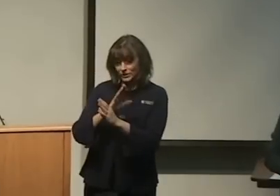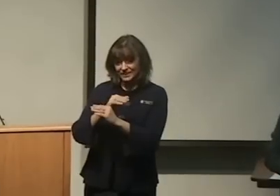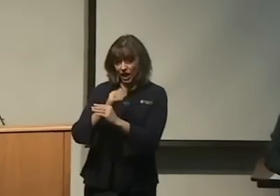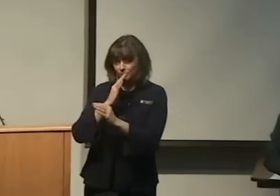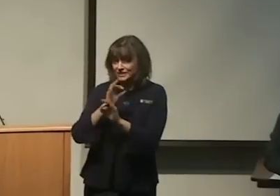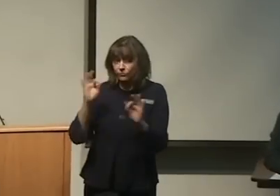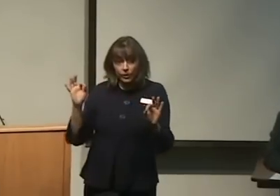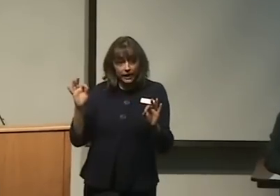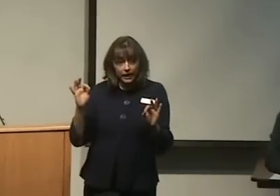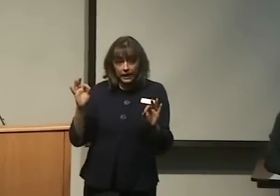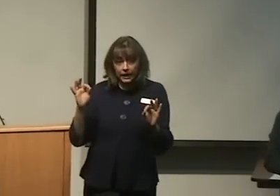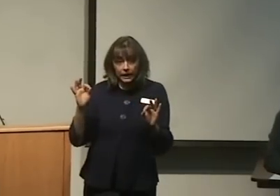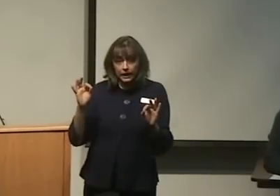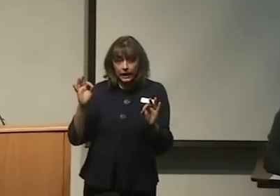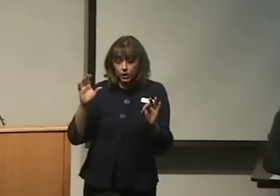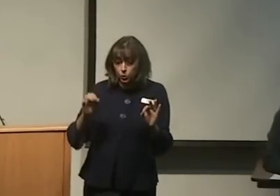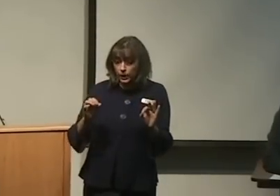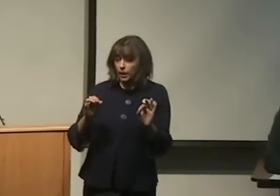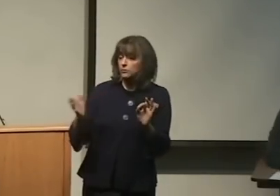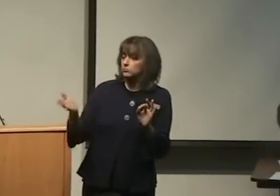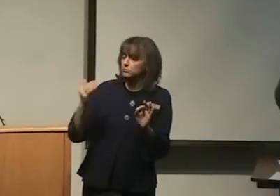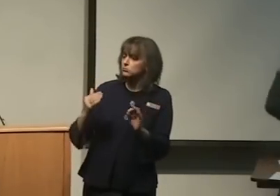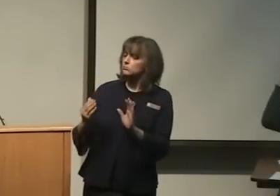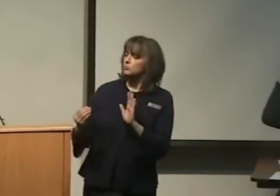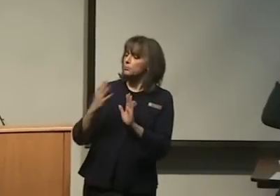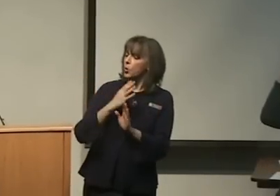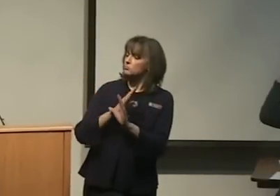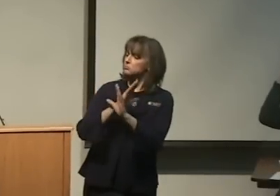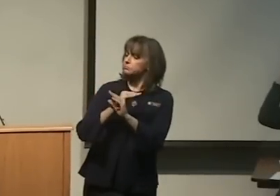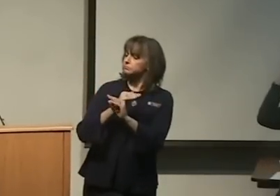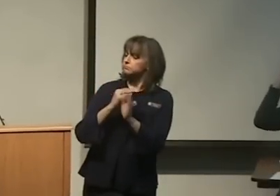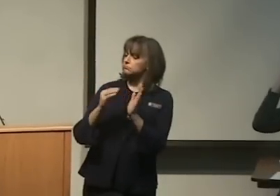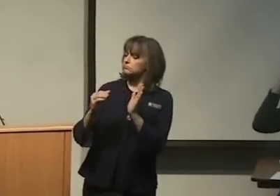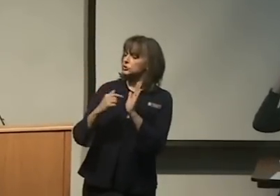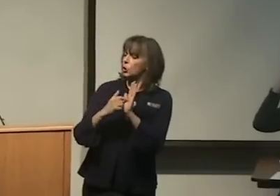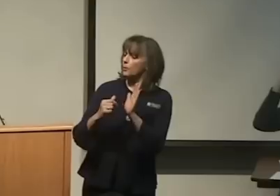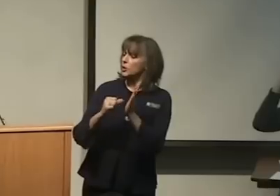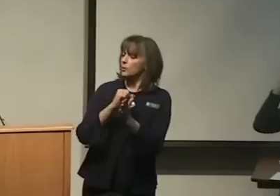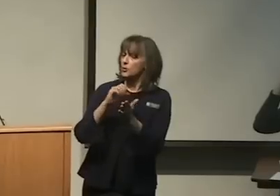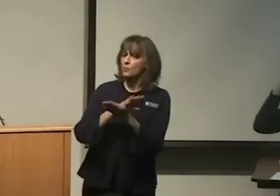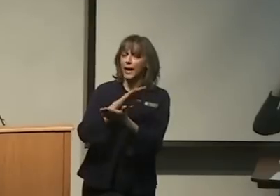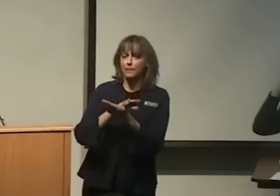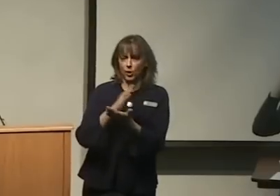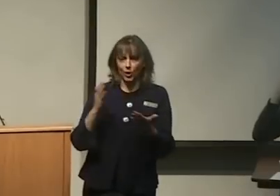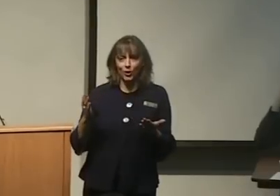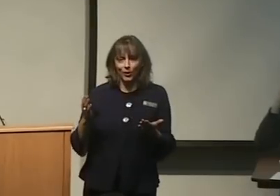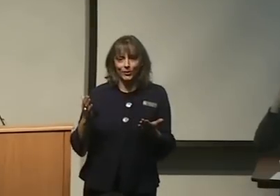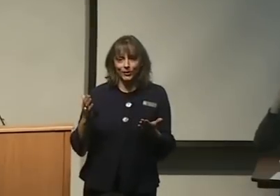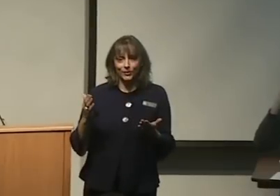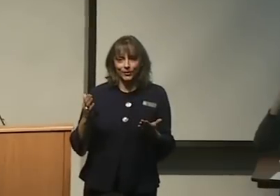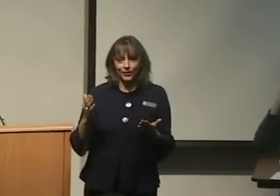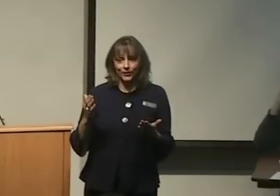Yes. Here it is on my laptop. Could you print it out? Print it out, what?